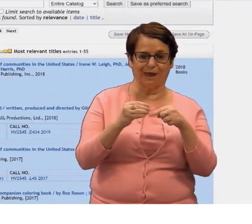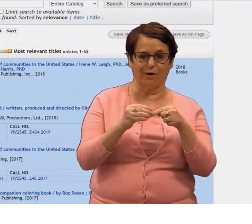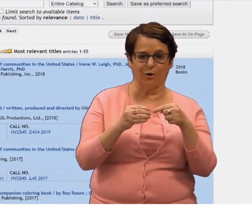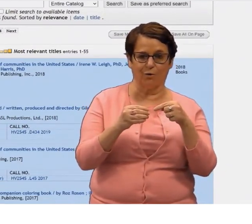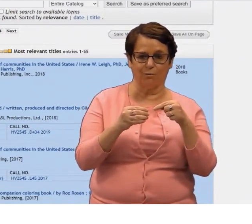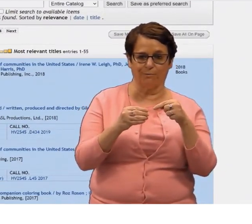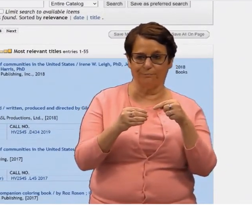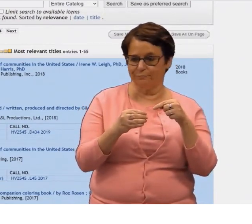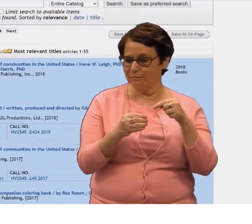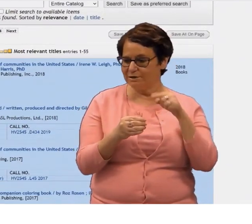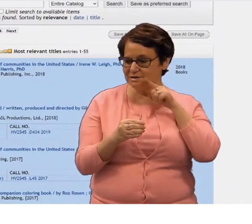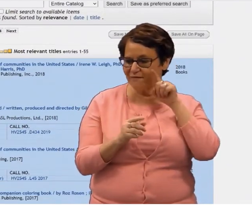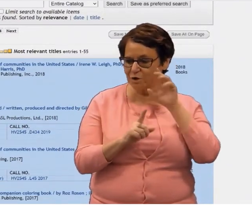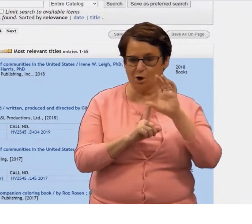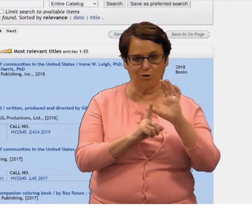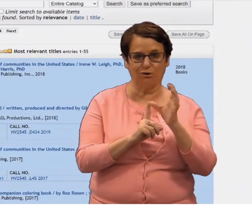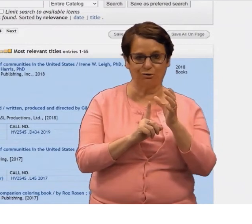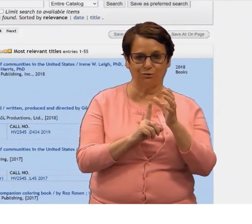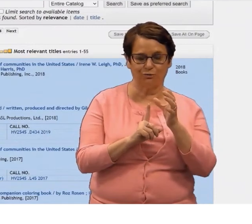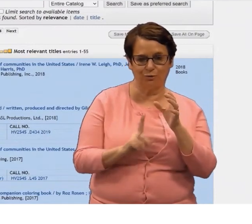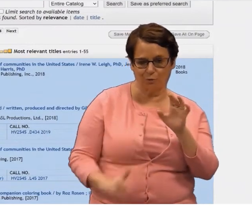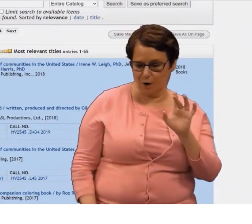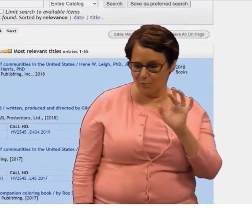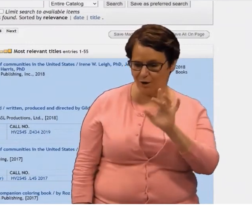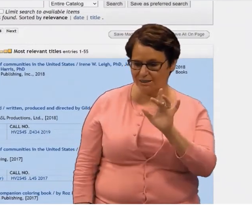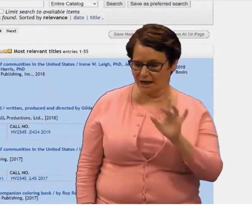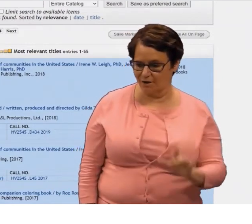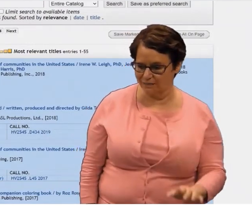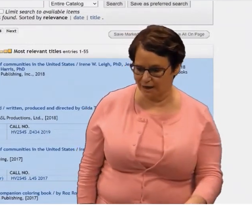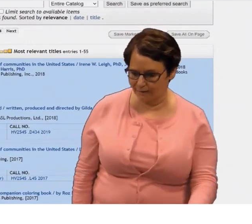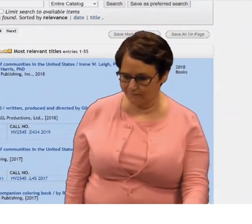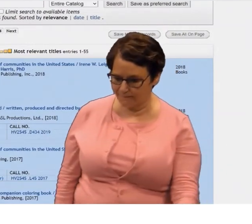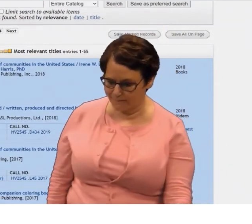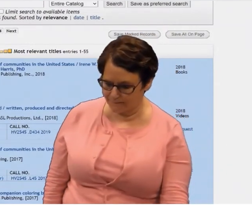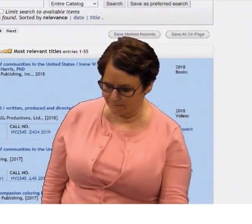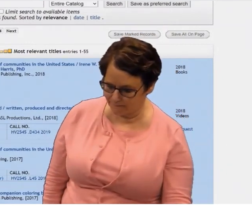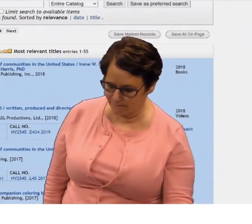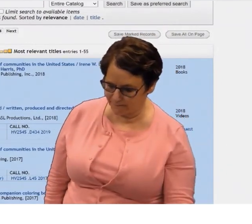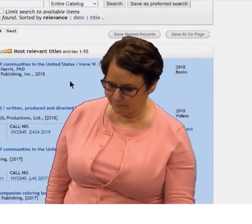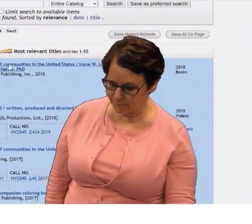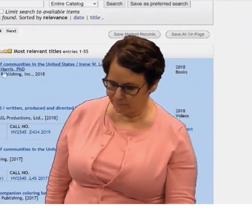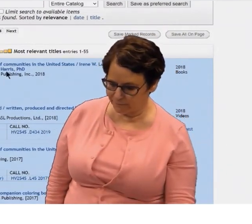I'm interested in the first result about deaf culture. I will click on the title.